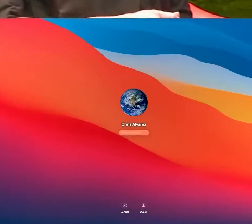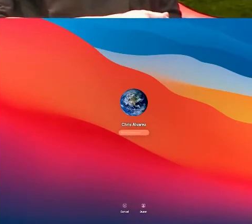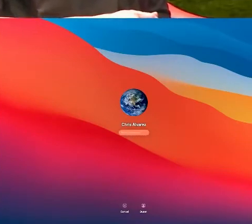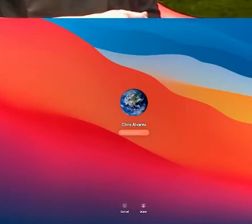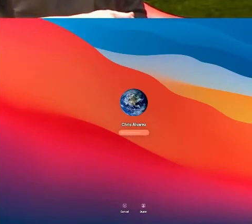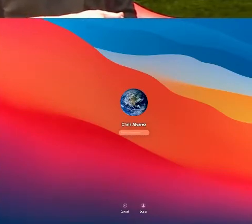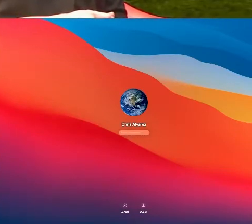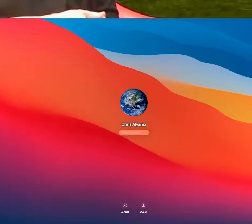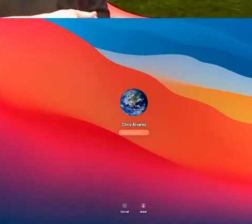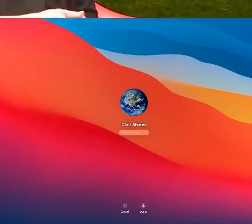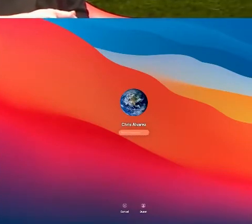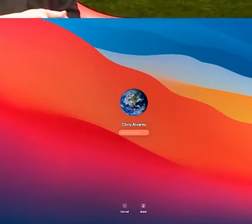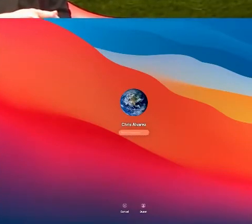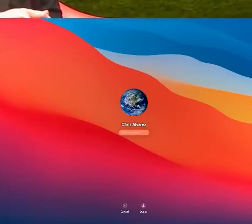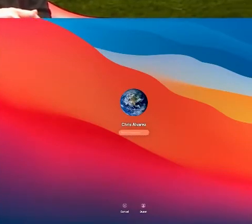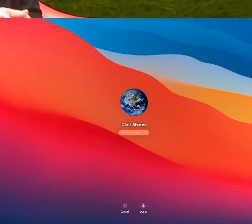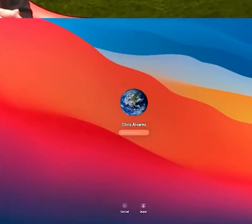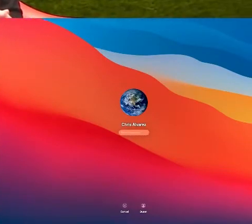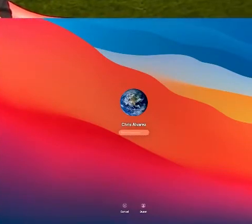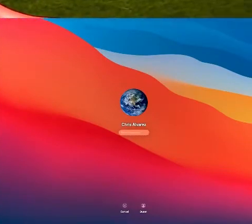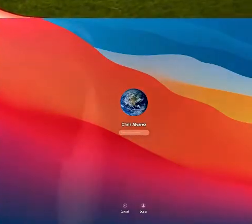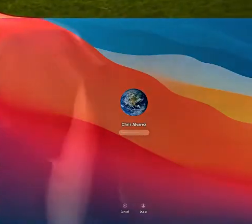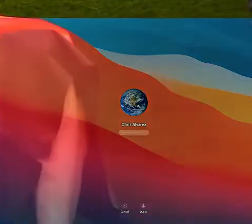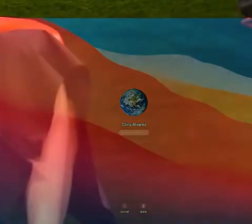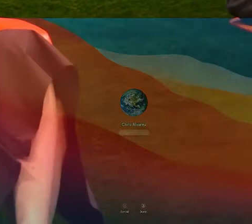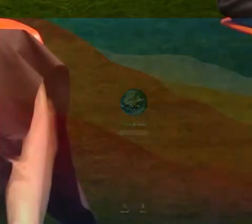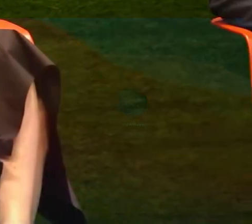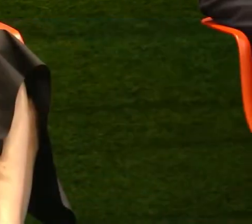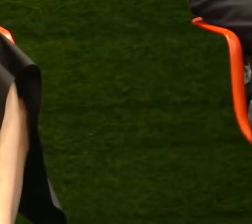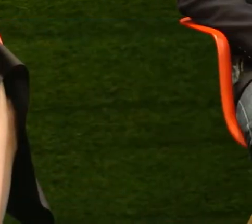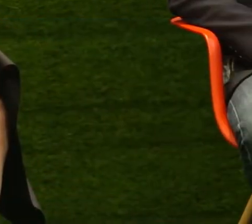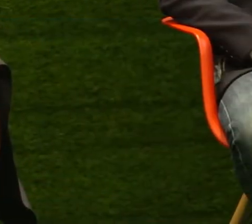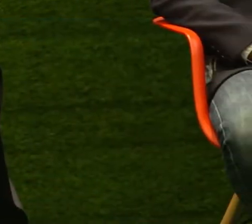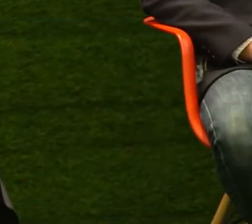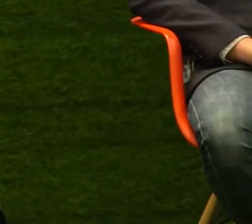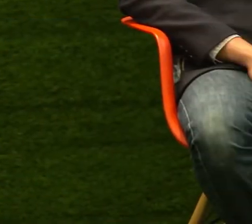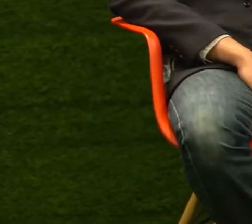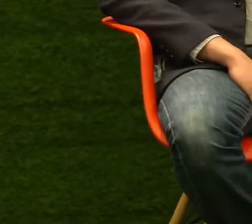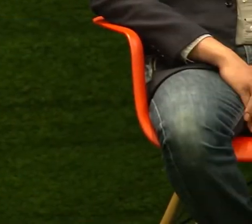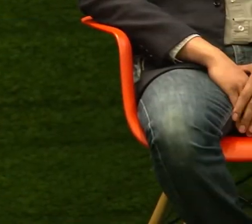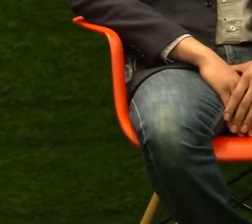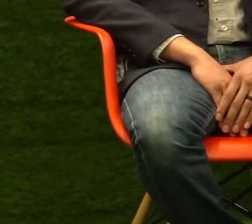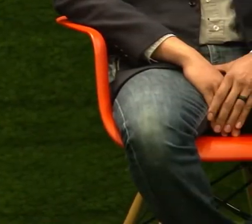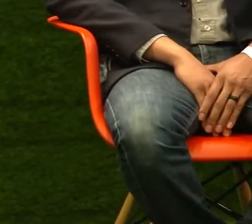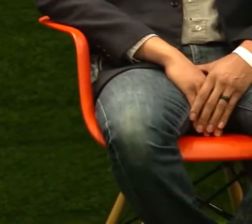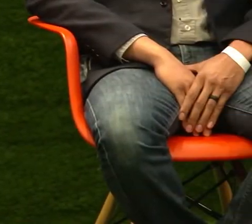If a young person walked in, they would be like. Yo! I feel like myself in here. And it's fly! Like.